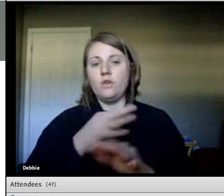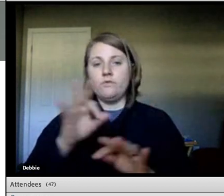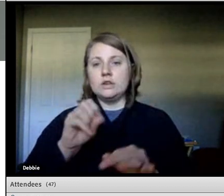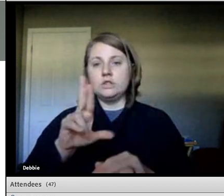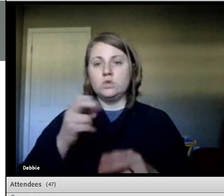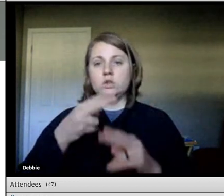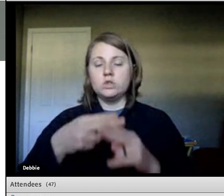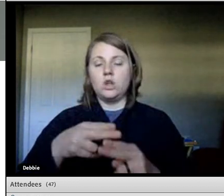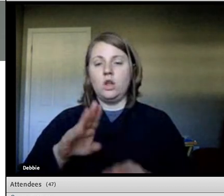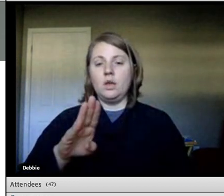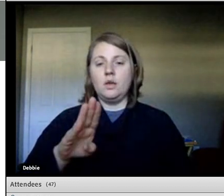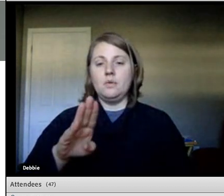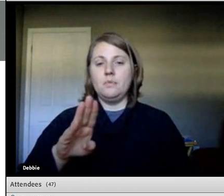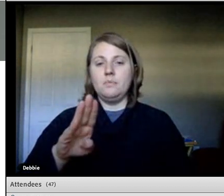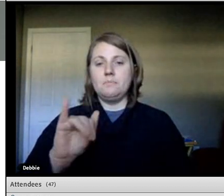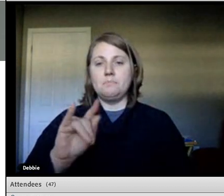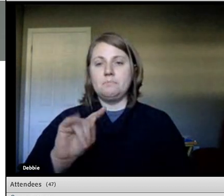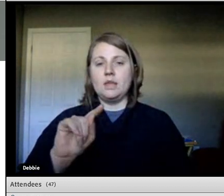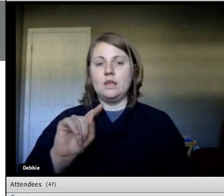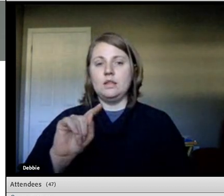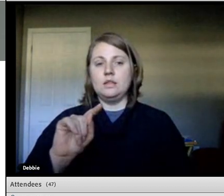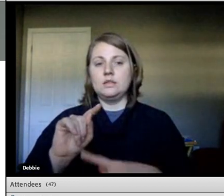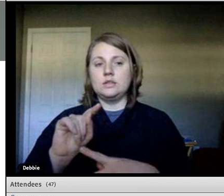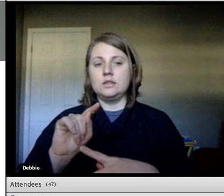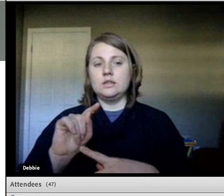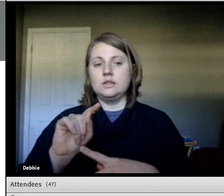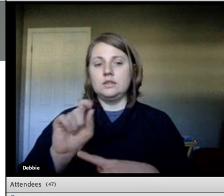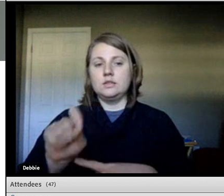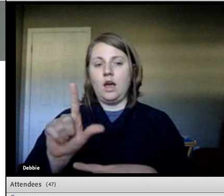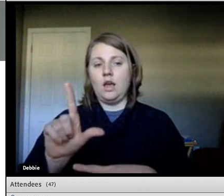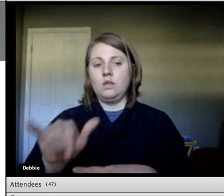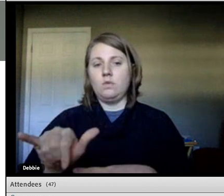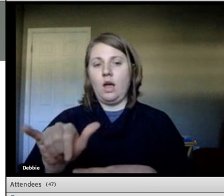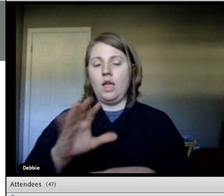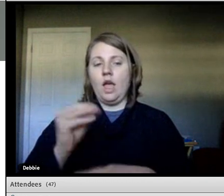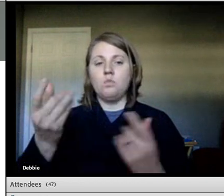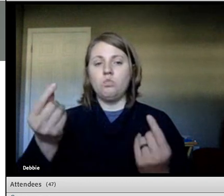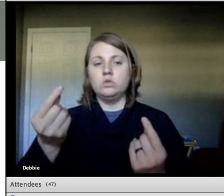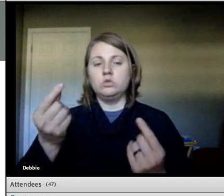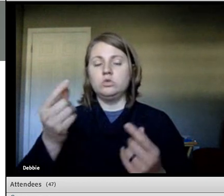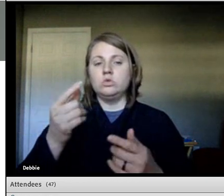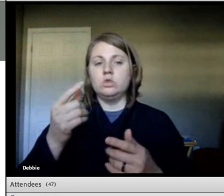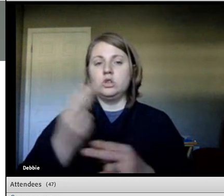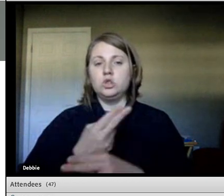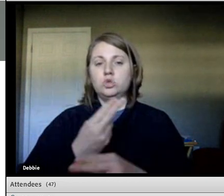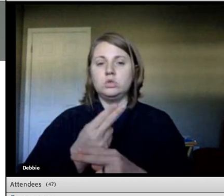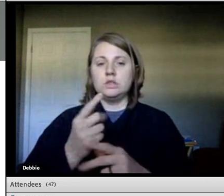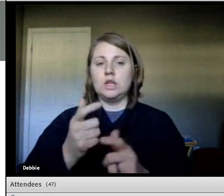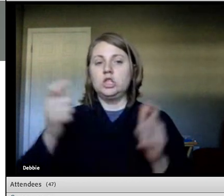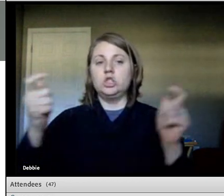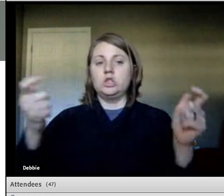and what that does is take the giant URL that you get from Dropbox and creates a nice, short URL.